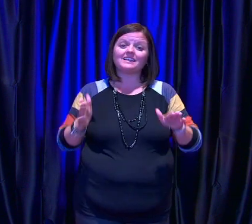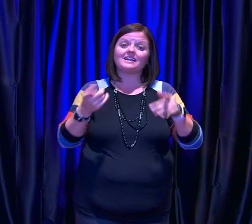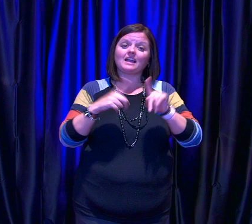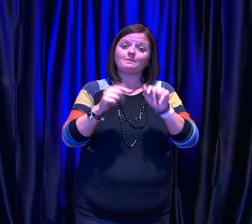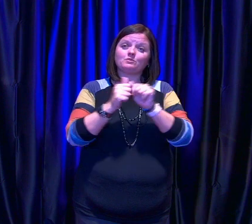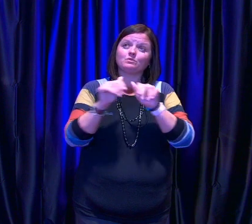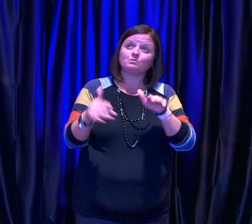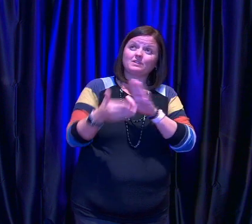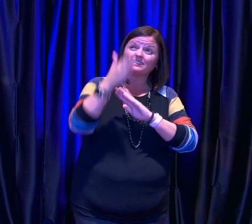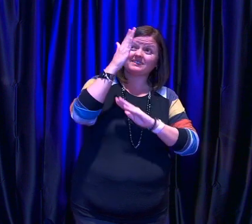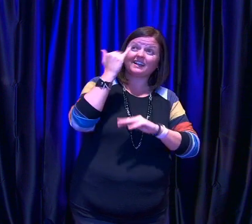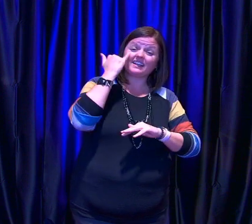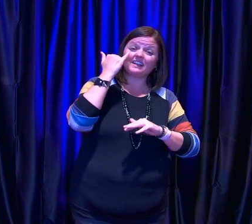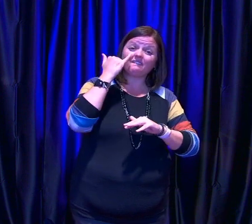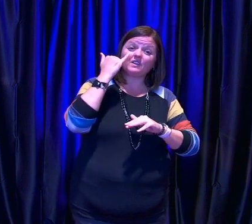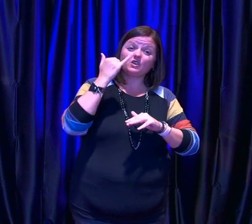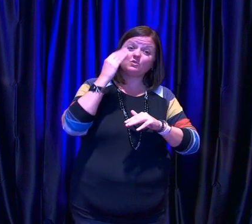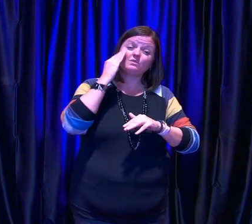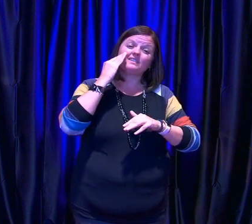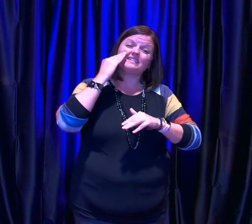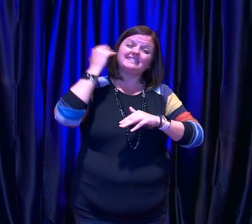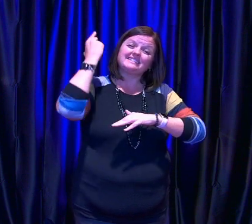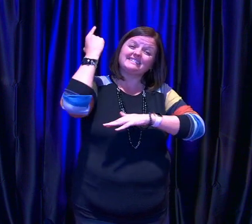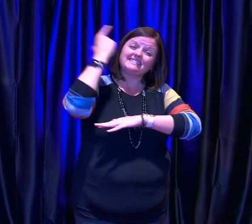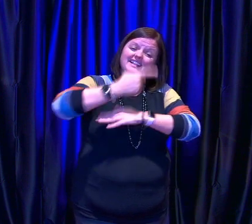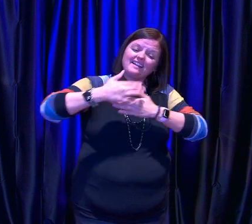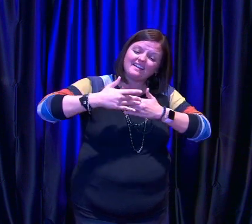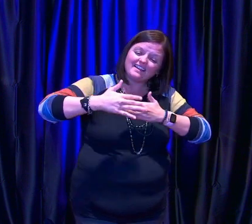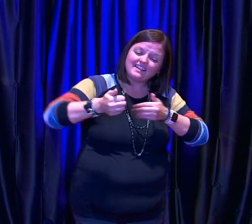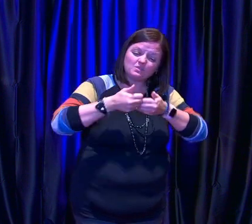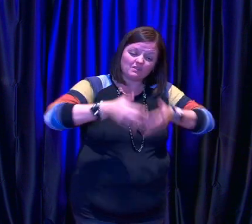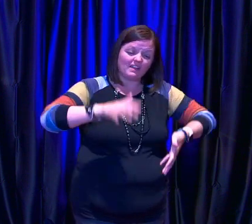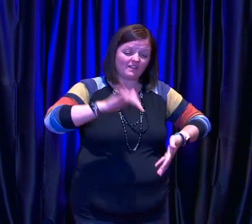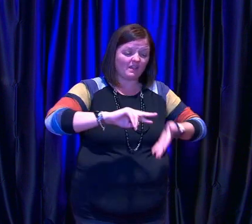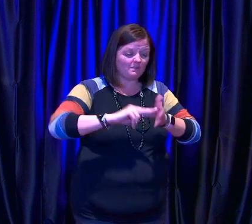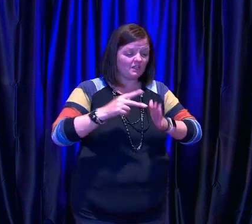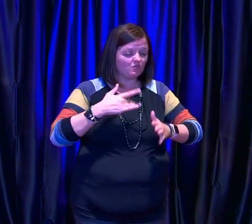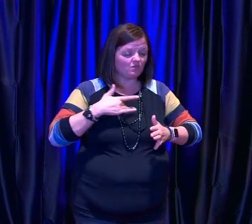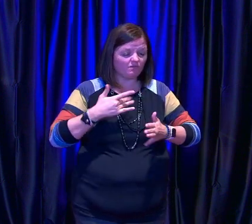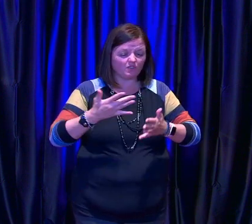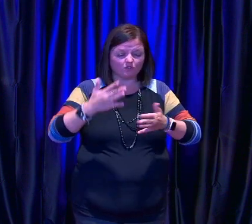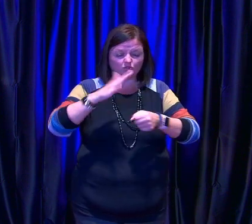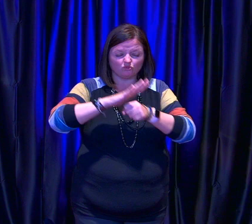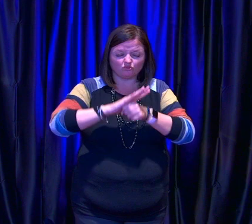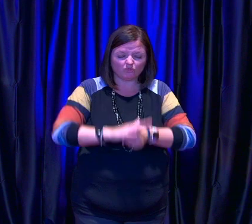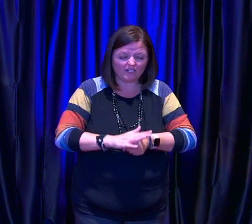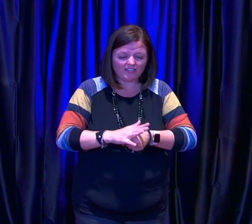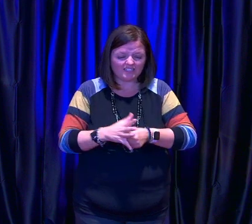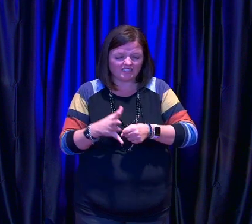and if you go days without that you will be stressed you will be sucked in squeezed into the mold of the